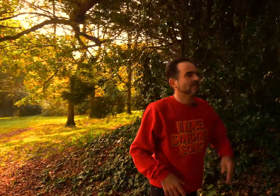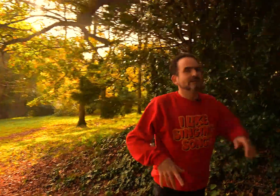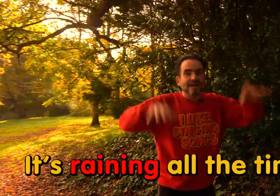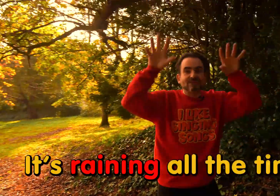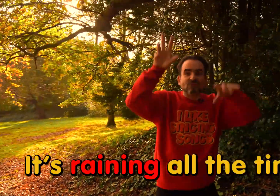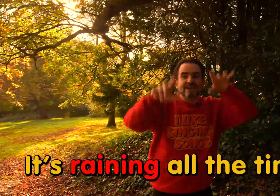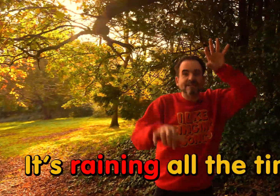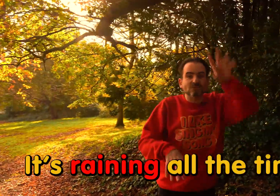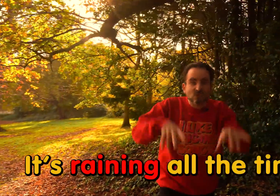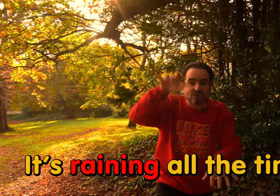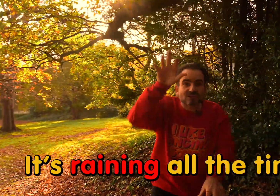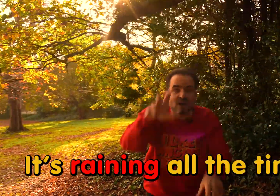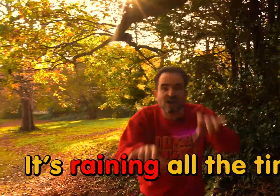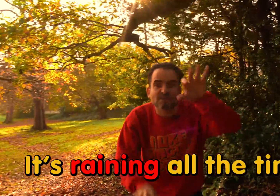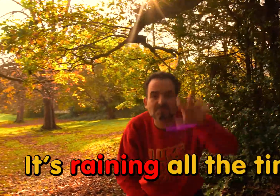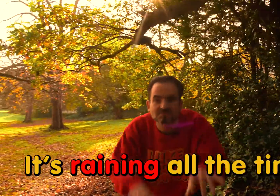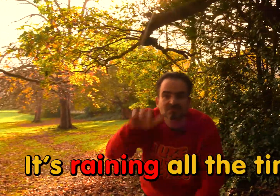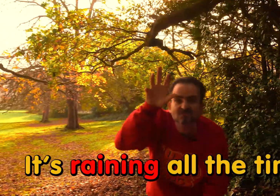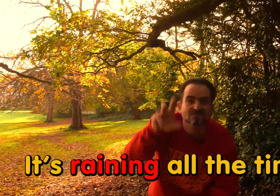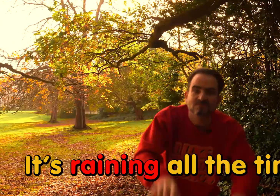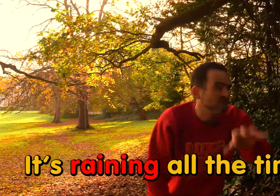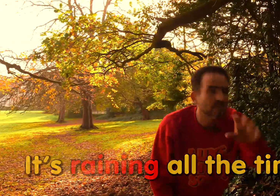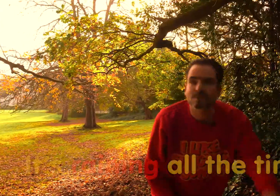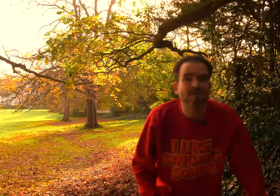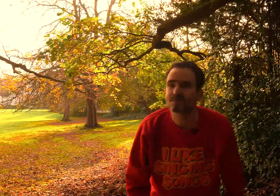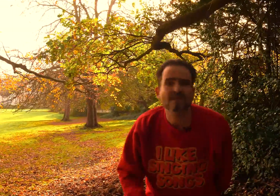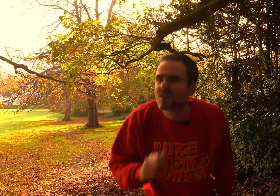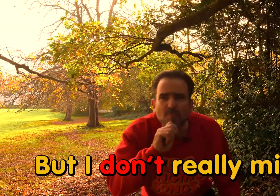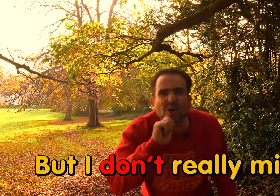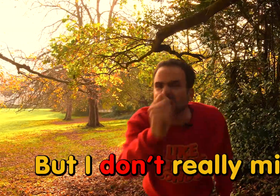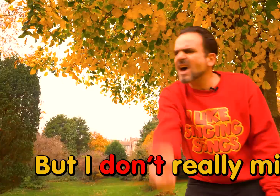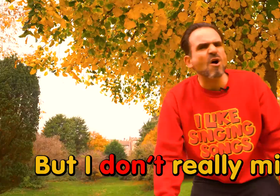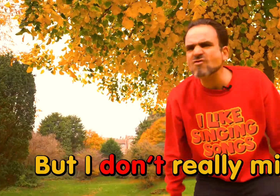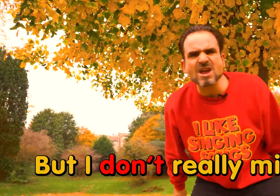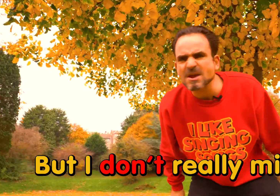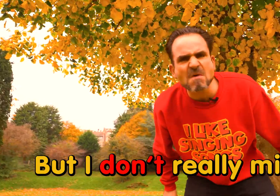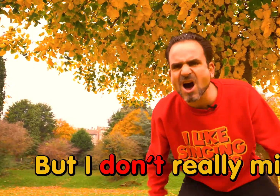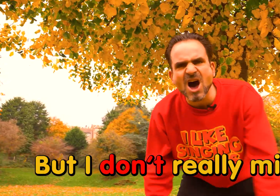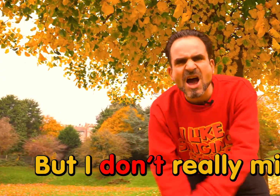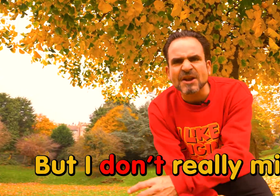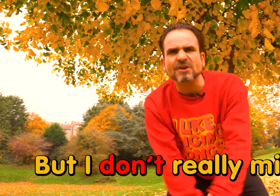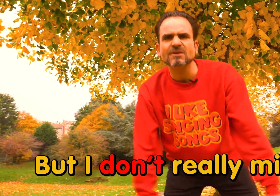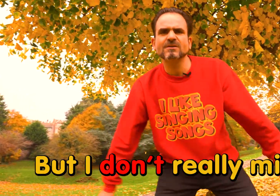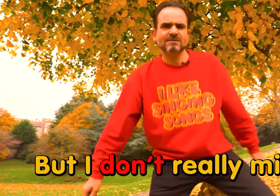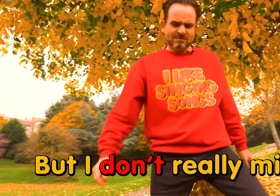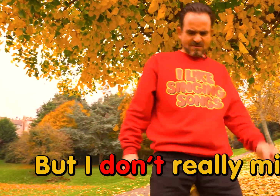It's raining all the time But I dont really mind